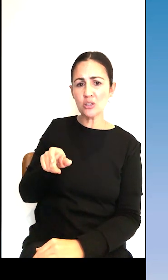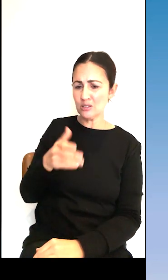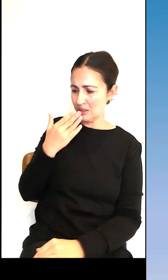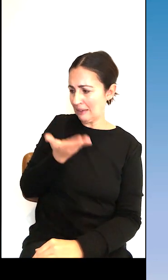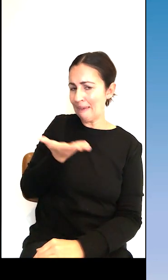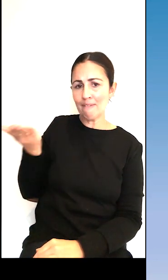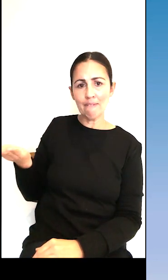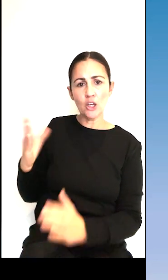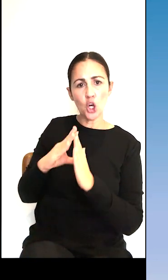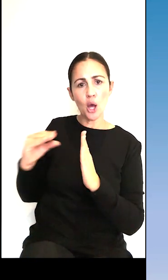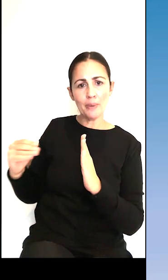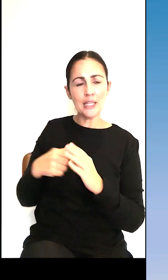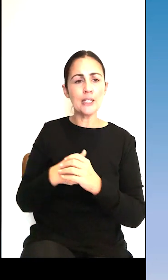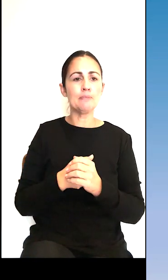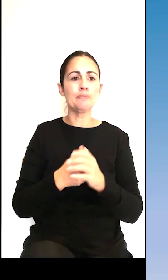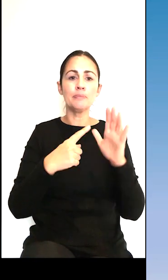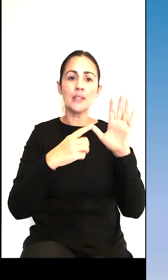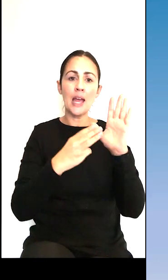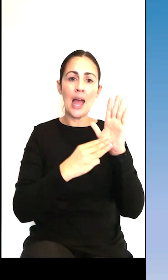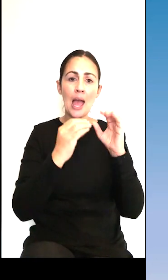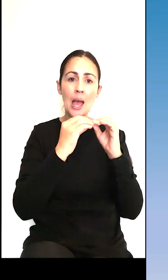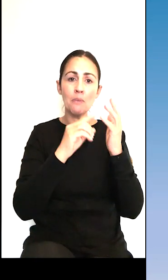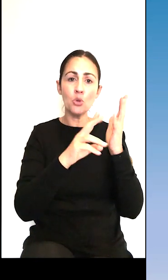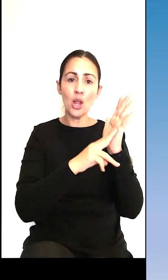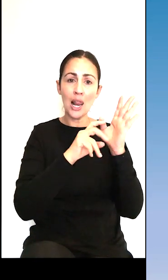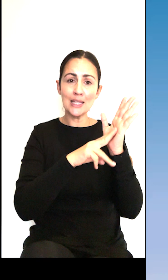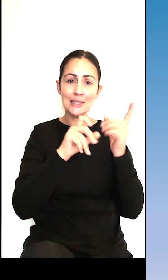Paramedics often look on the fridge for such a document, or look for